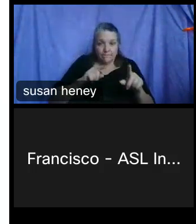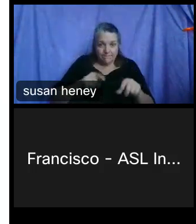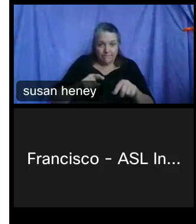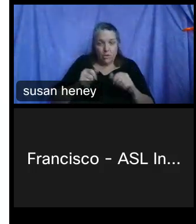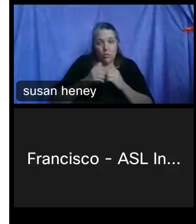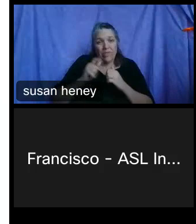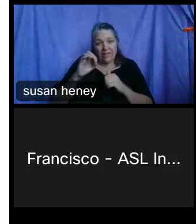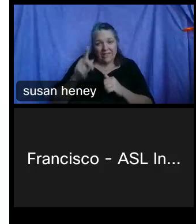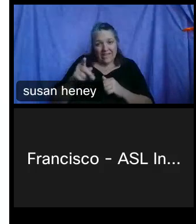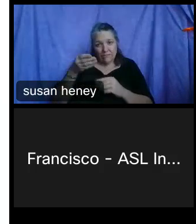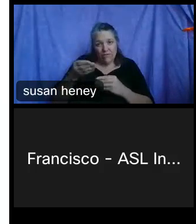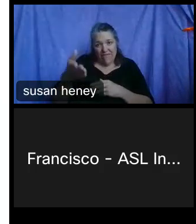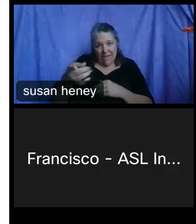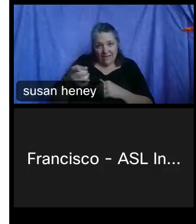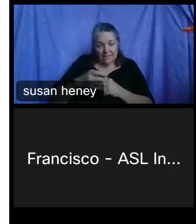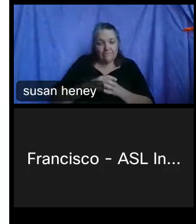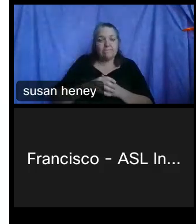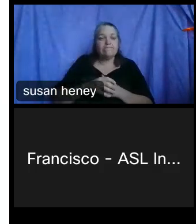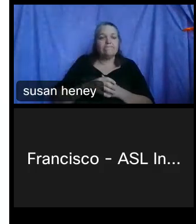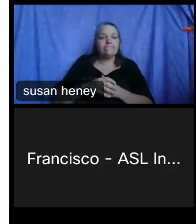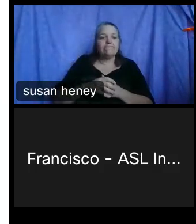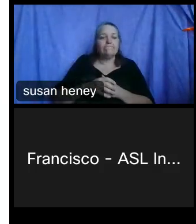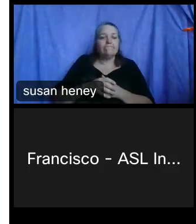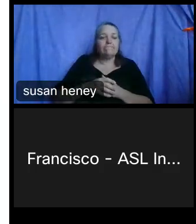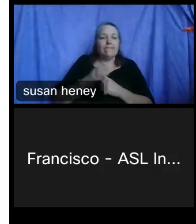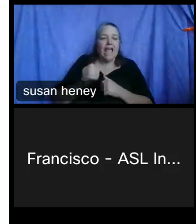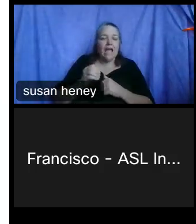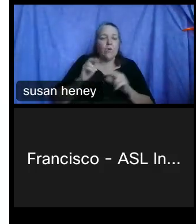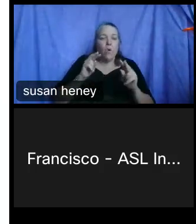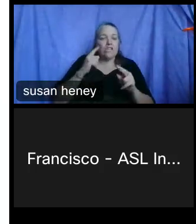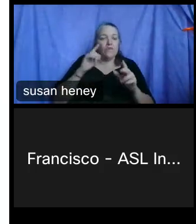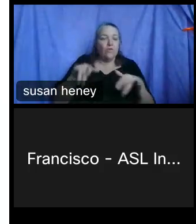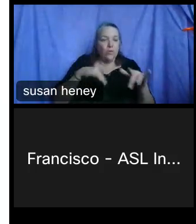the chat. Look out for the recording and the PowerPoint from this workshop on the